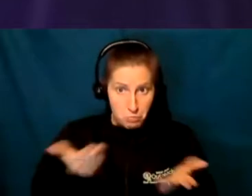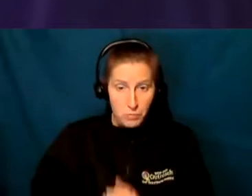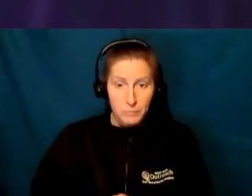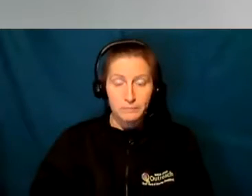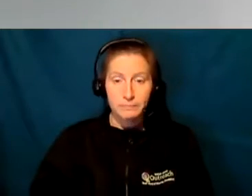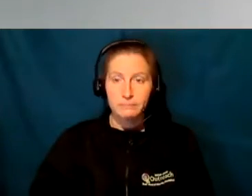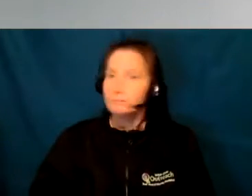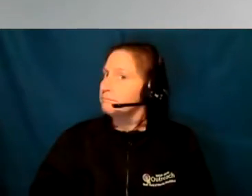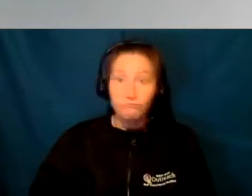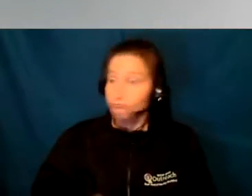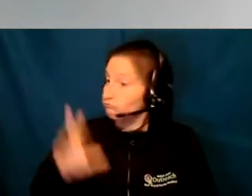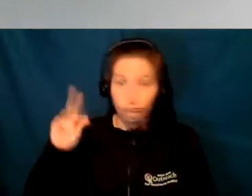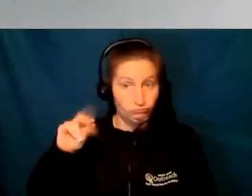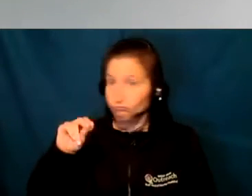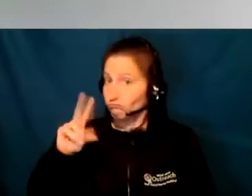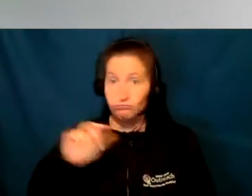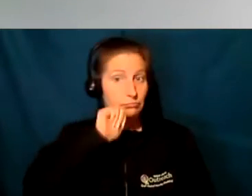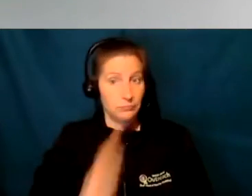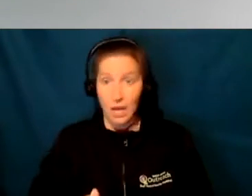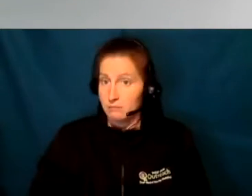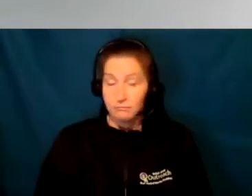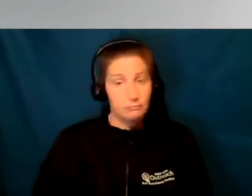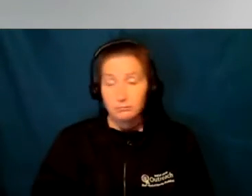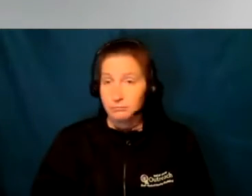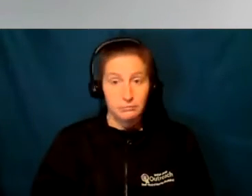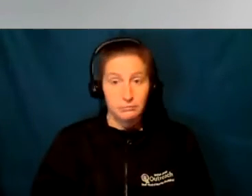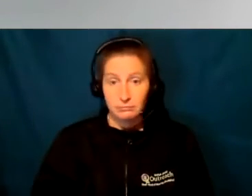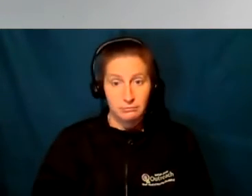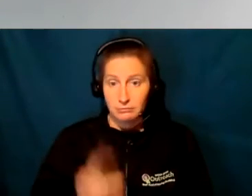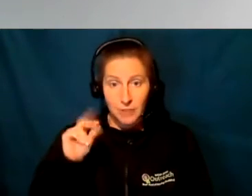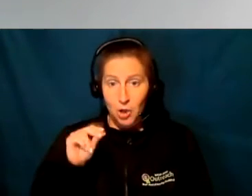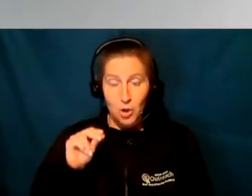Johnna Bainter I did not. I didn't. I fell